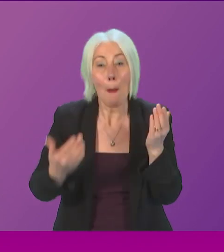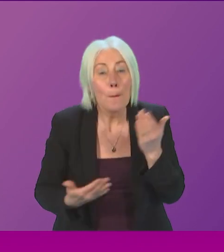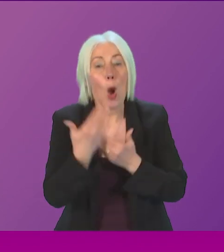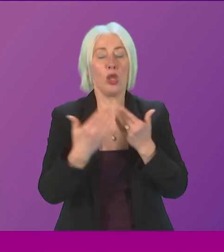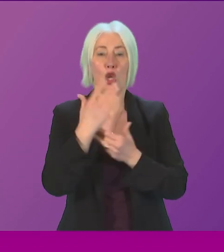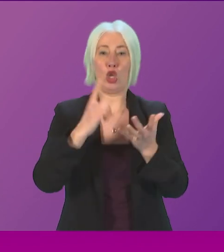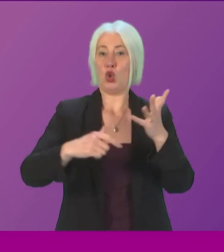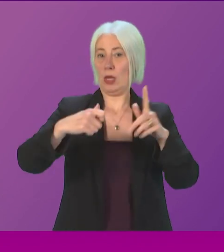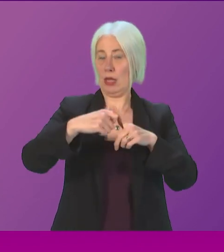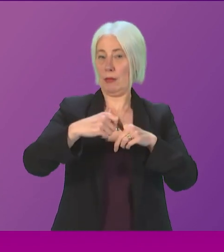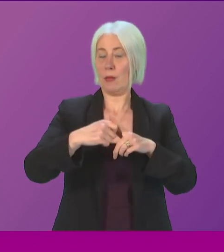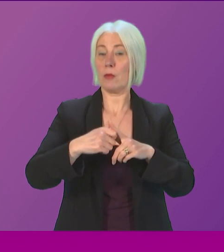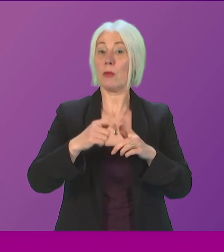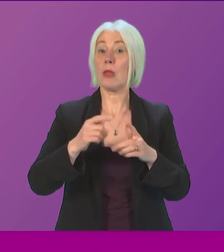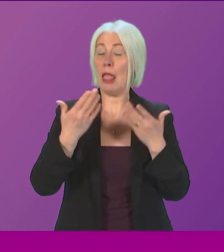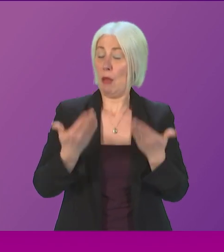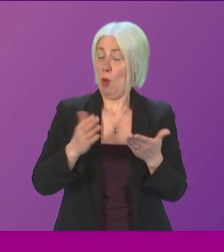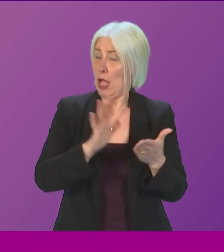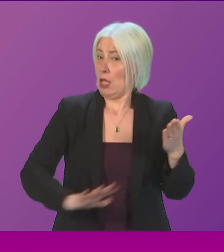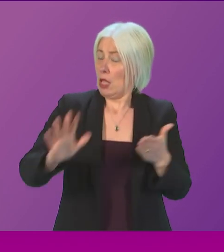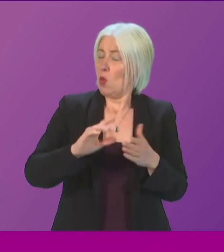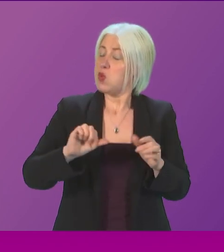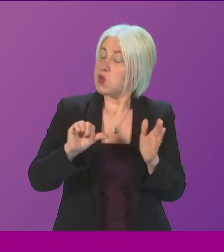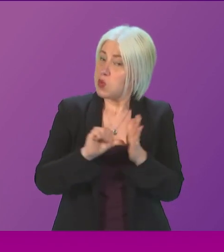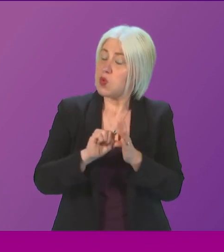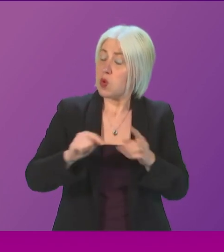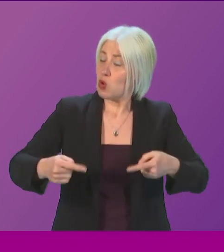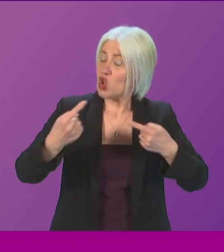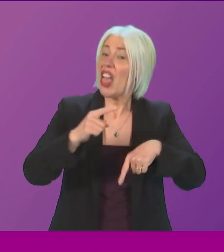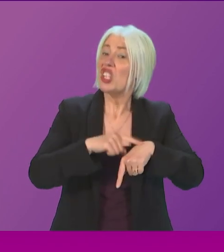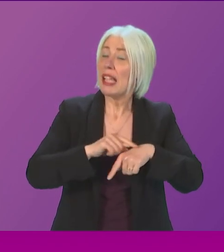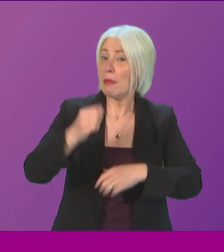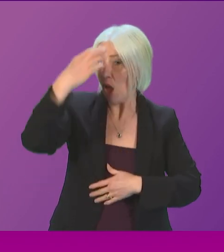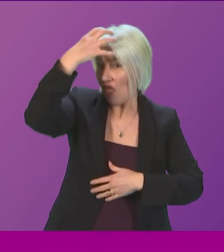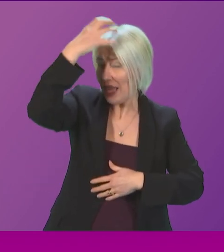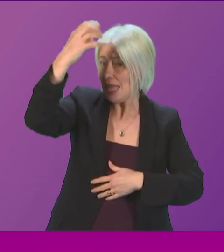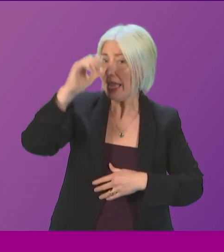With our country facing difficult and challenging times, the King has committed to putting service